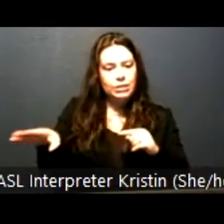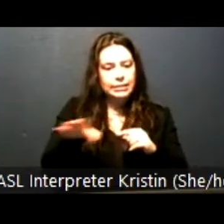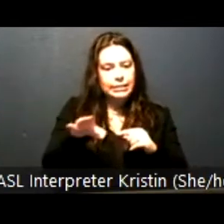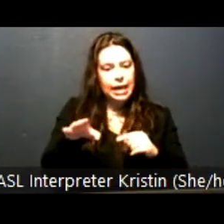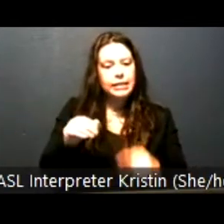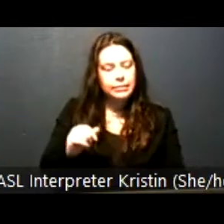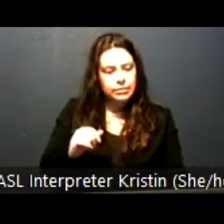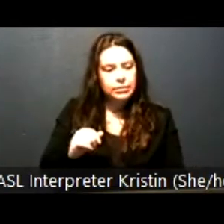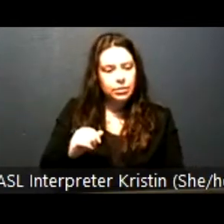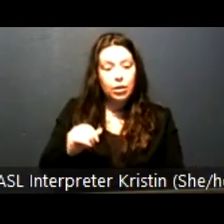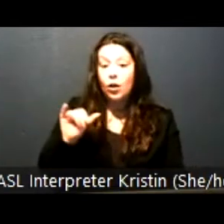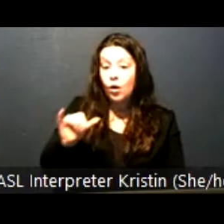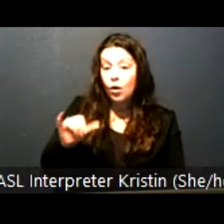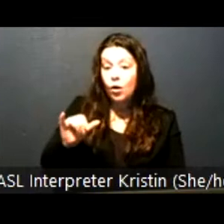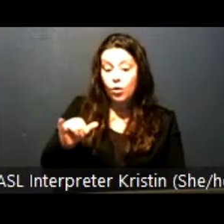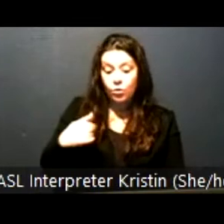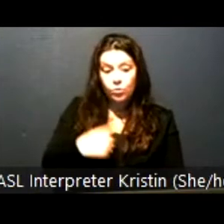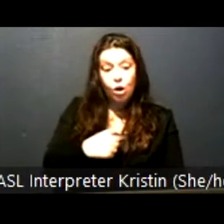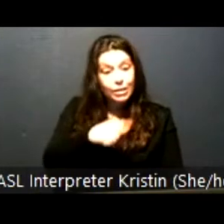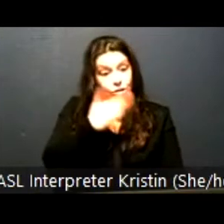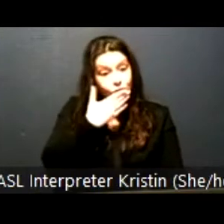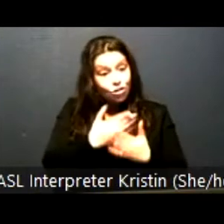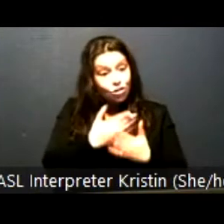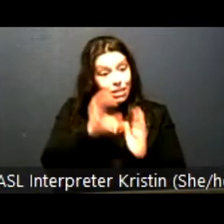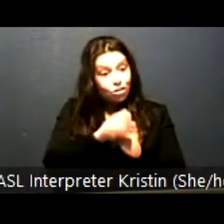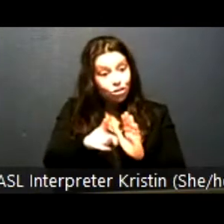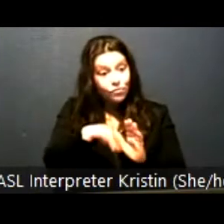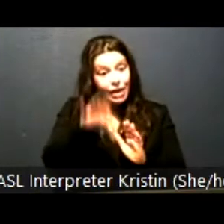more about them! >>Kayleigh: Oh yeah that’s a great picture! Yes this is a really great picture, so on the